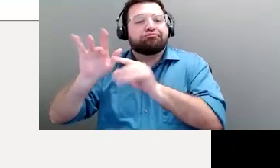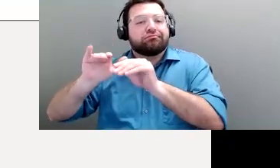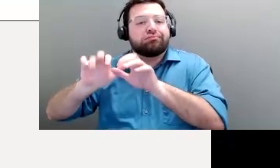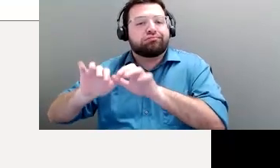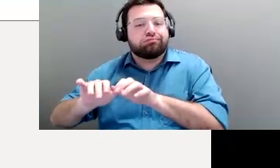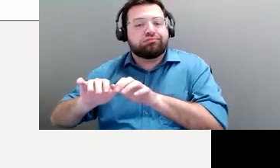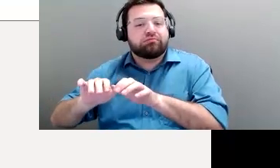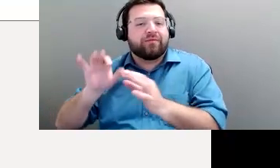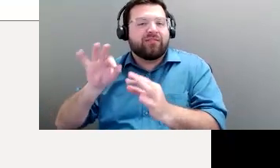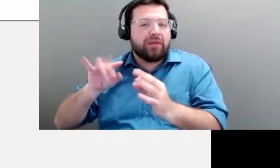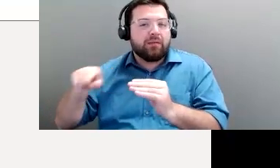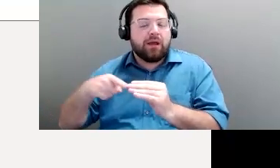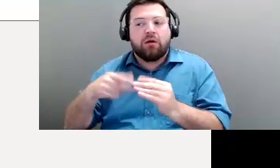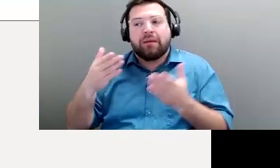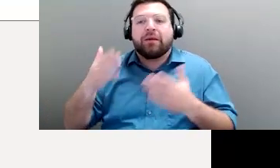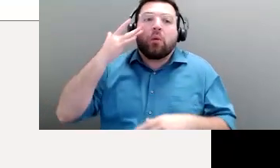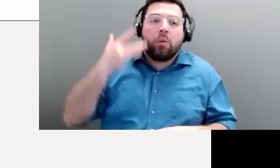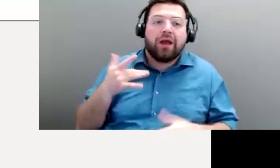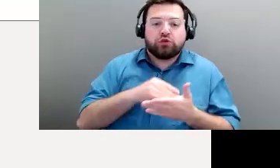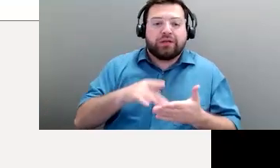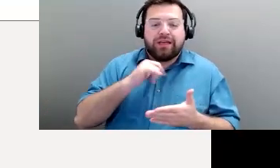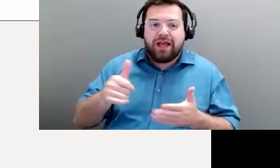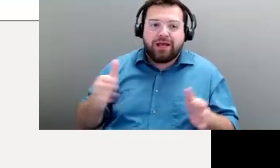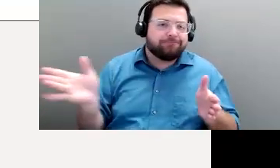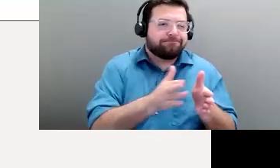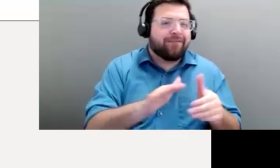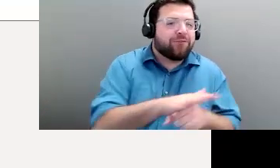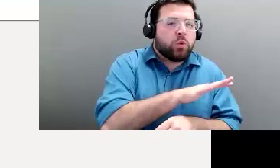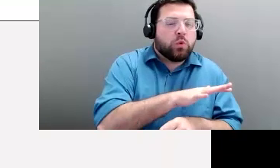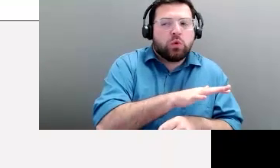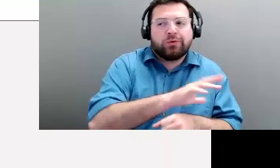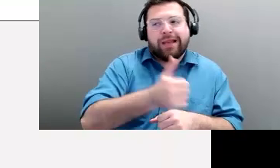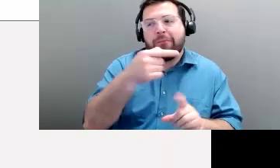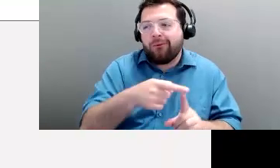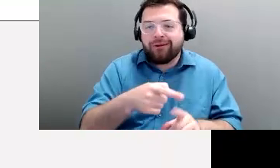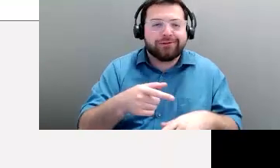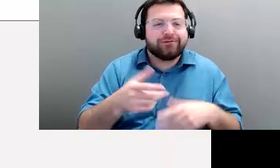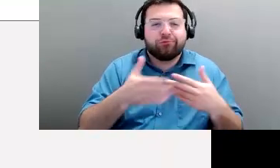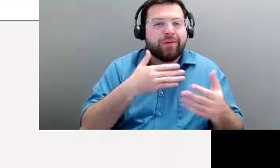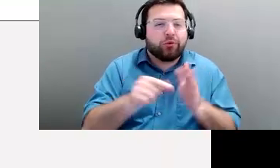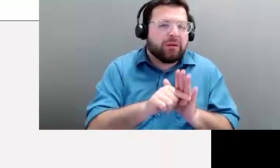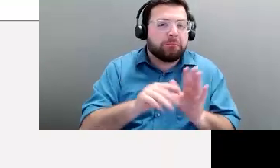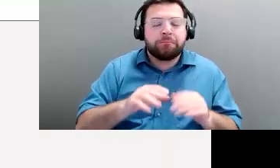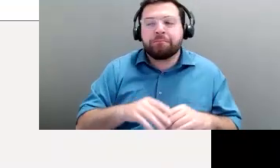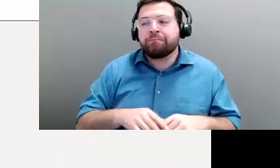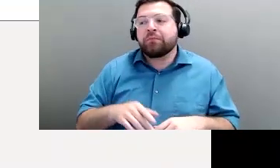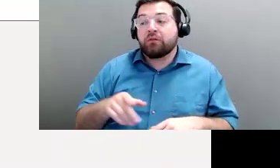a student may not have got the full points or whatnot. And so again, utilizing this common area